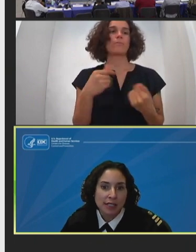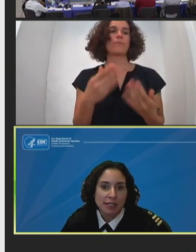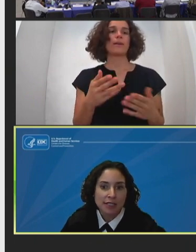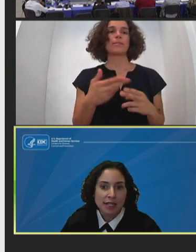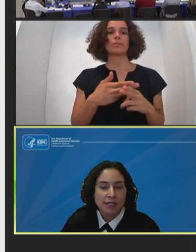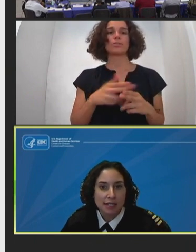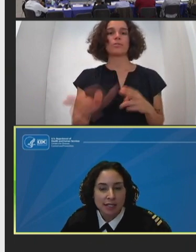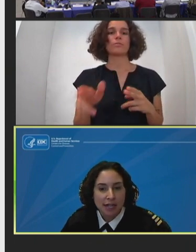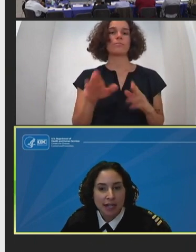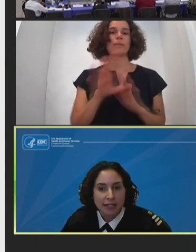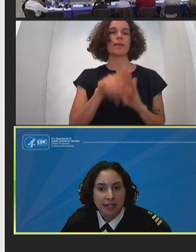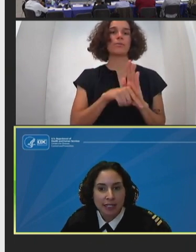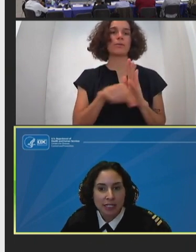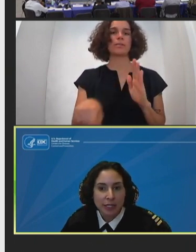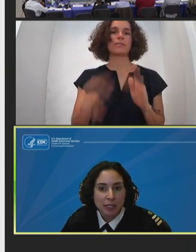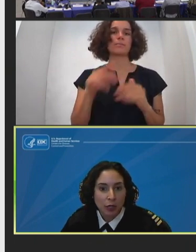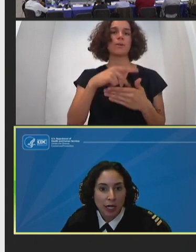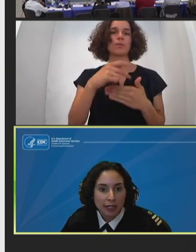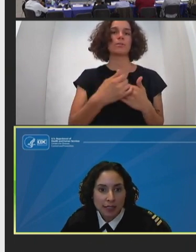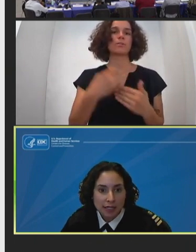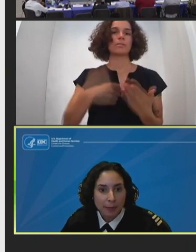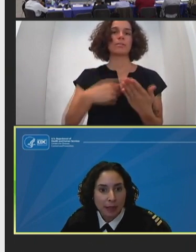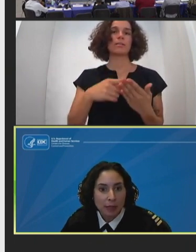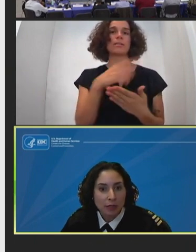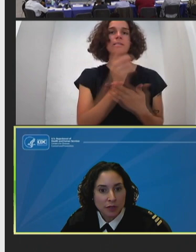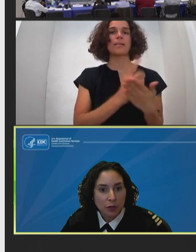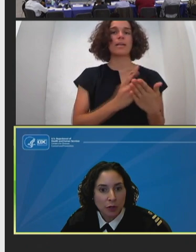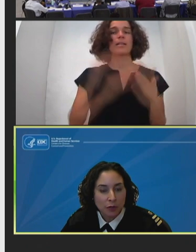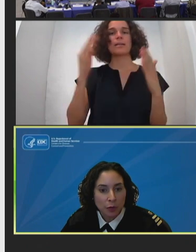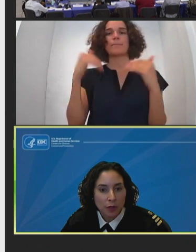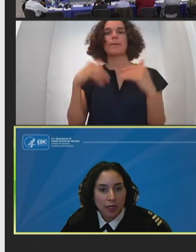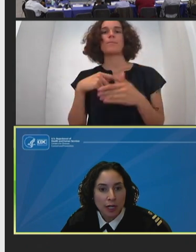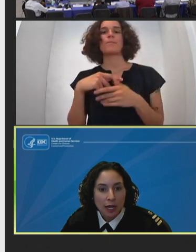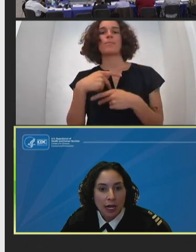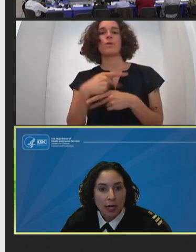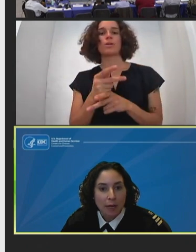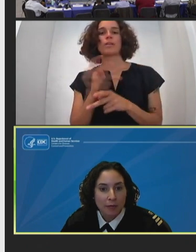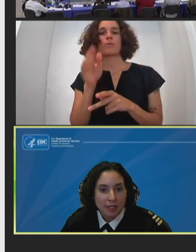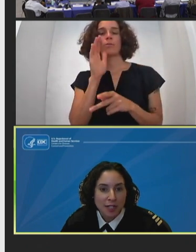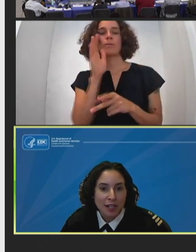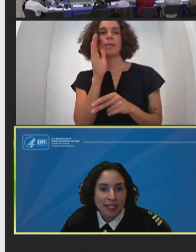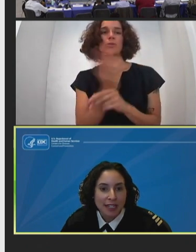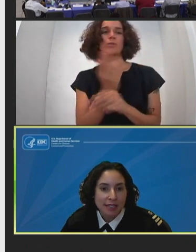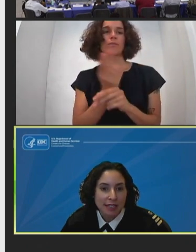then discuss the design and expected products that may be useful for this audience and your